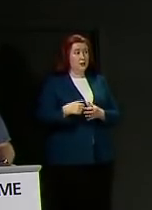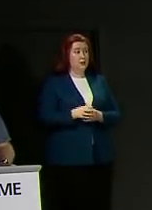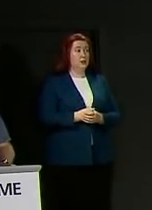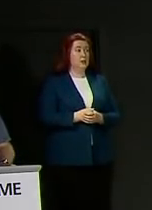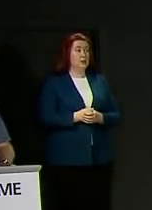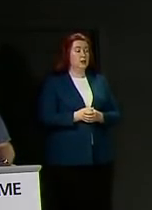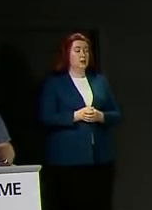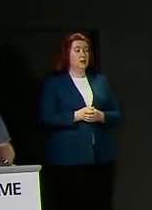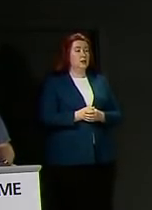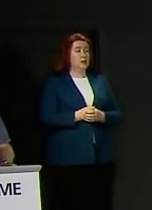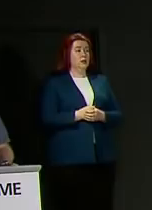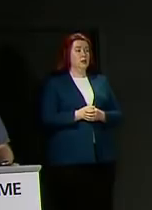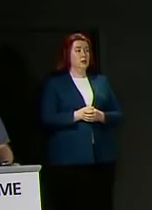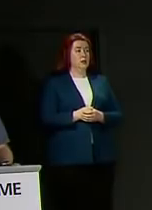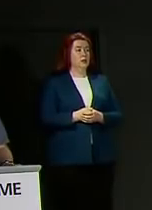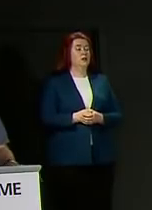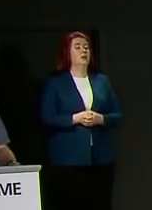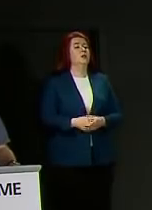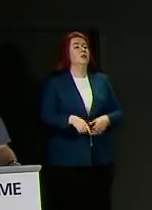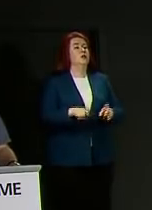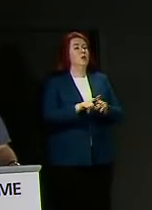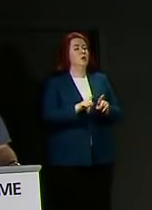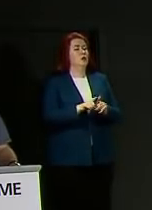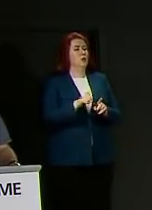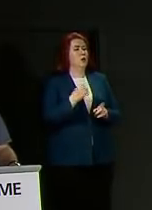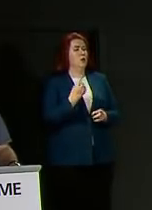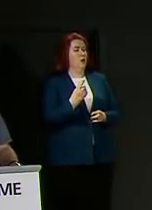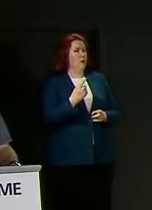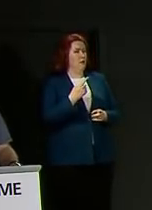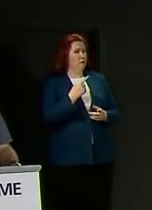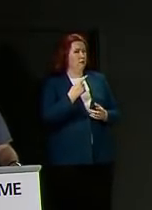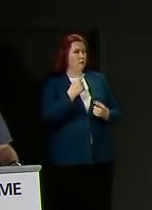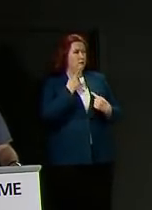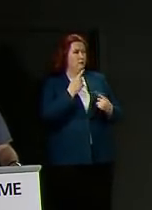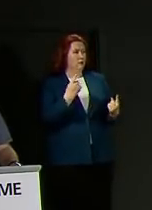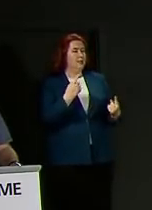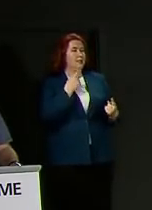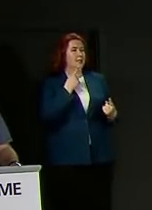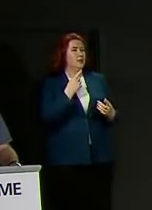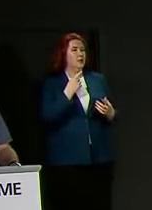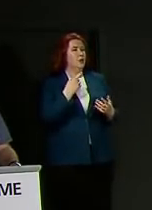Horby from NERVTAG was on Marr this morning. He said new research revealed that many people